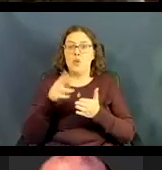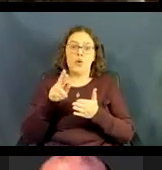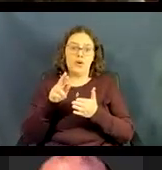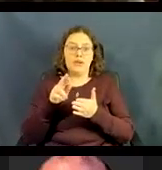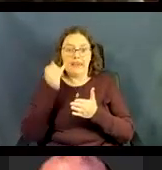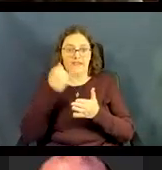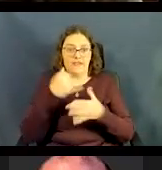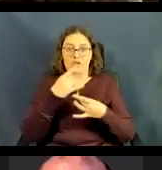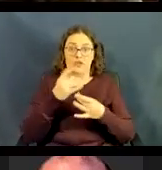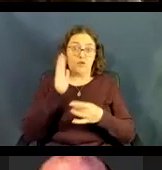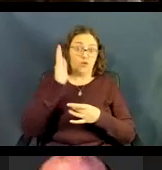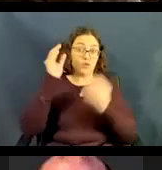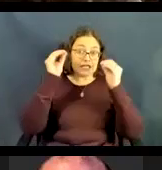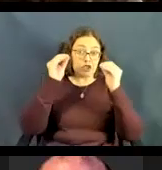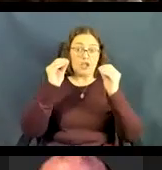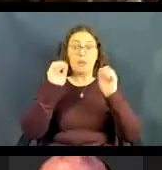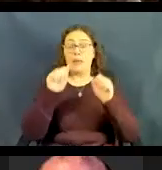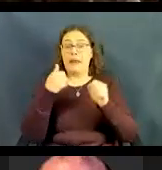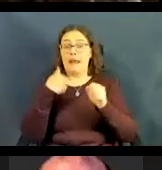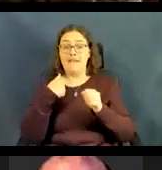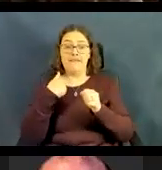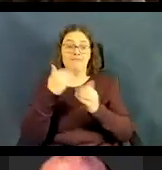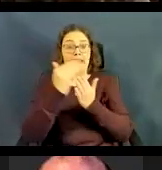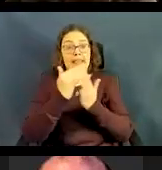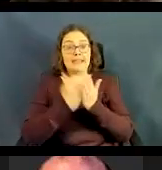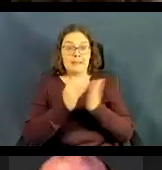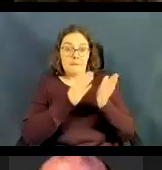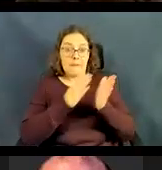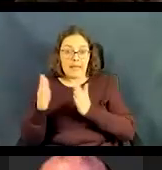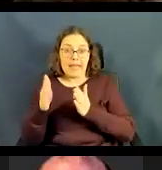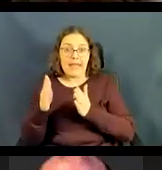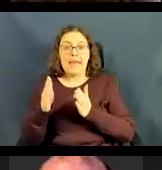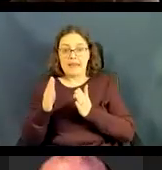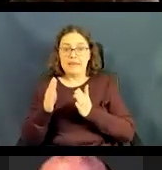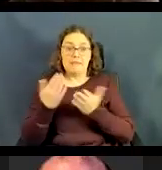Clicking or using the links in both places will take you to the same place.